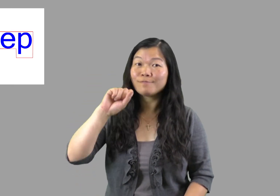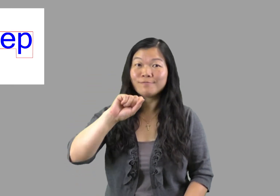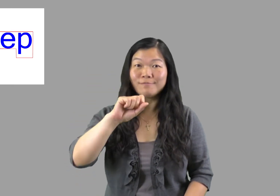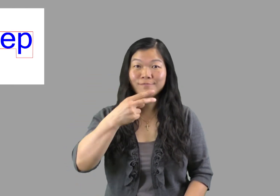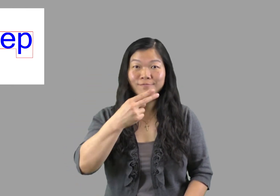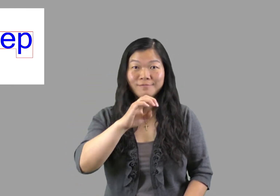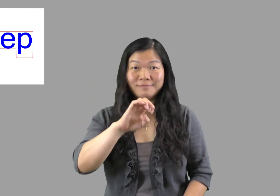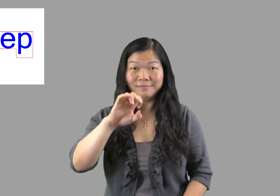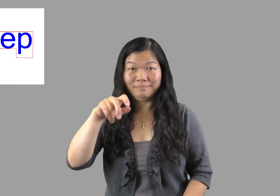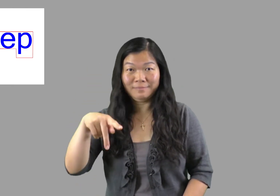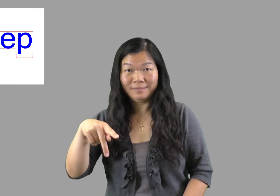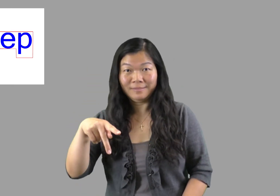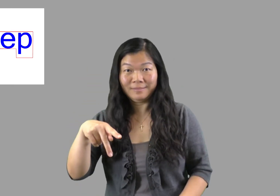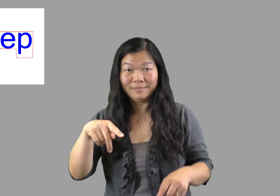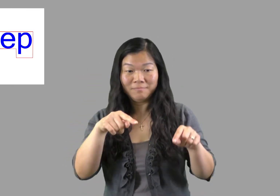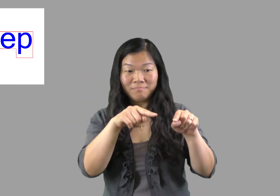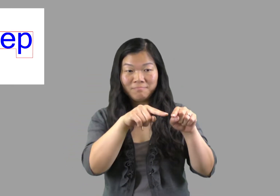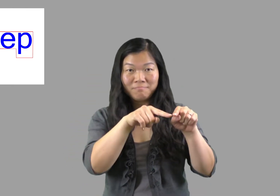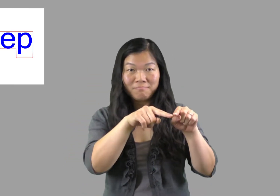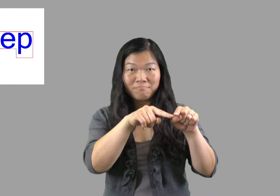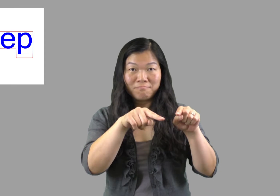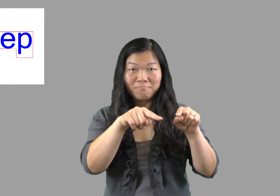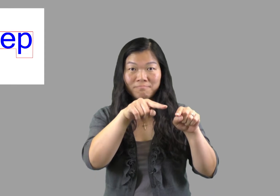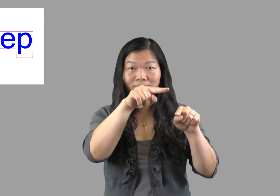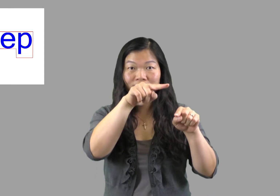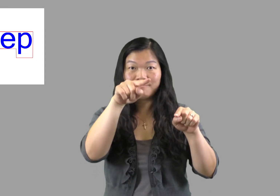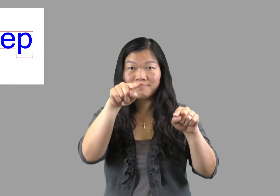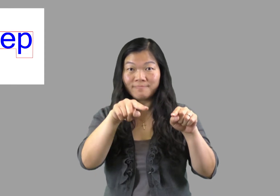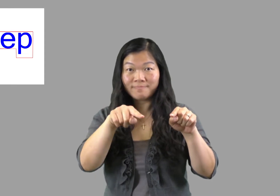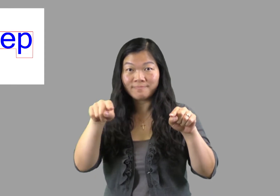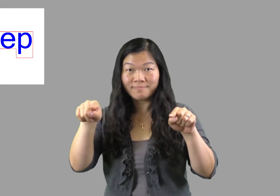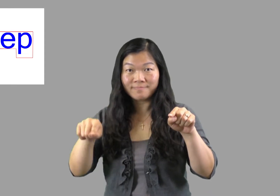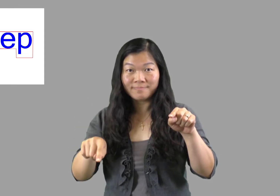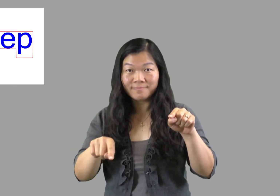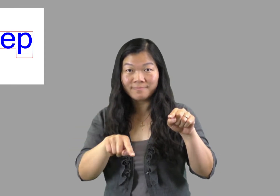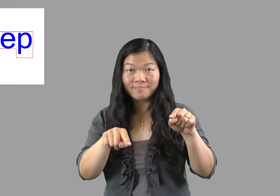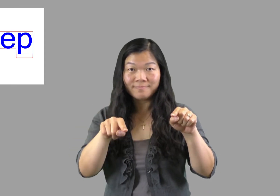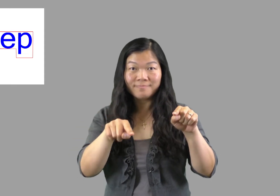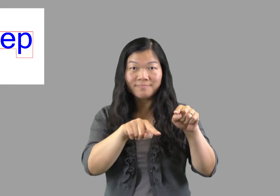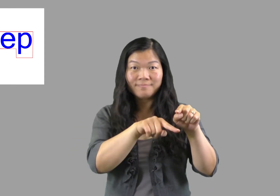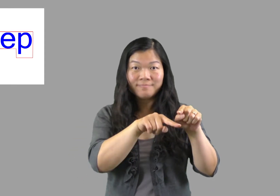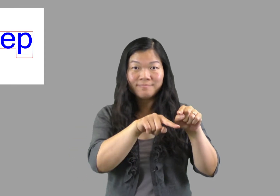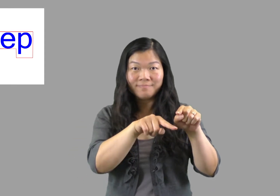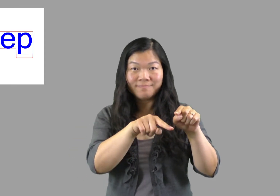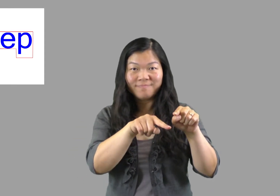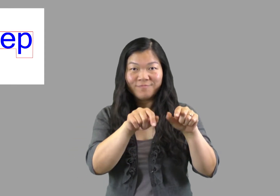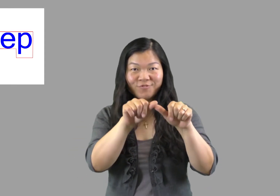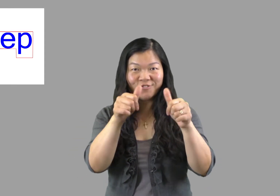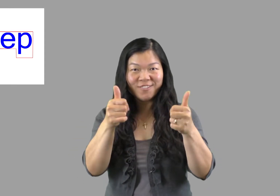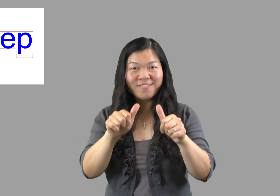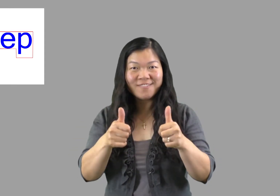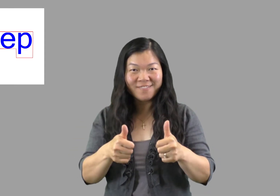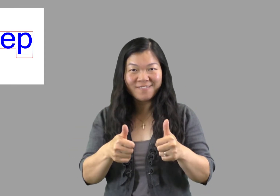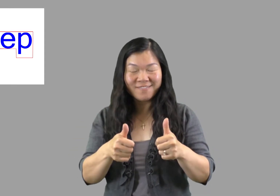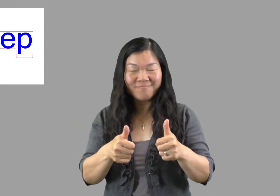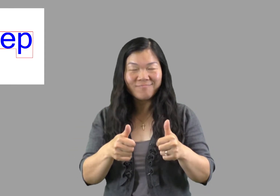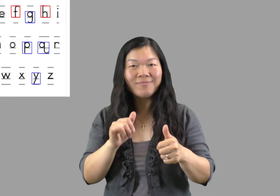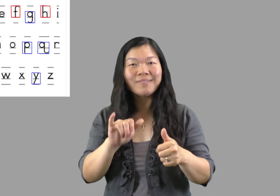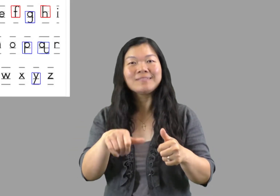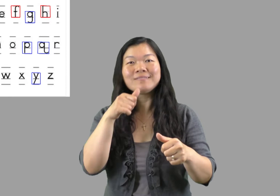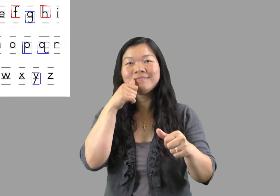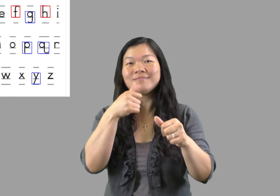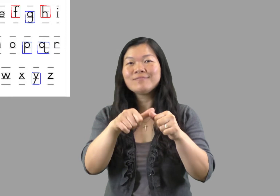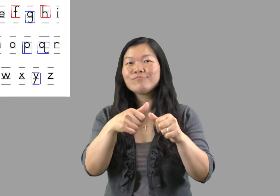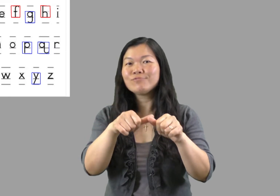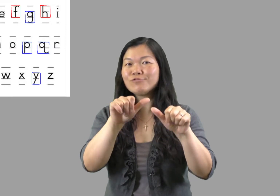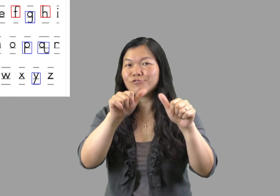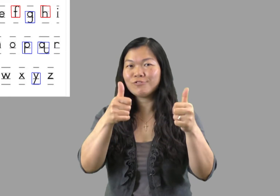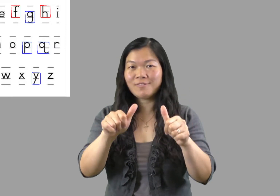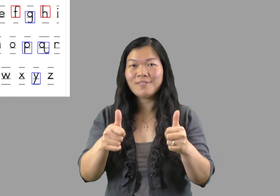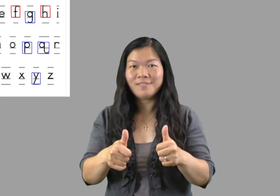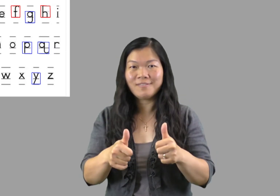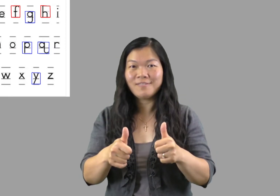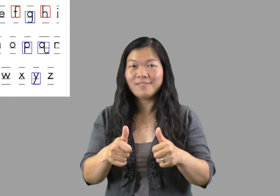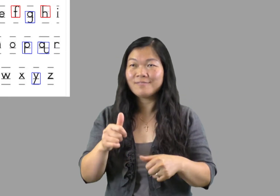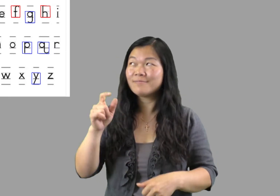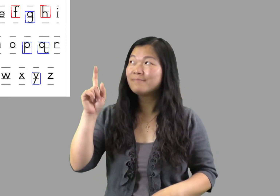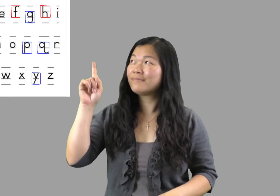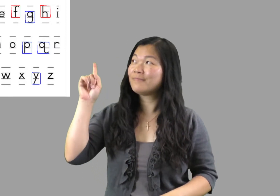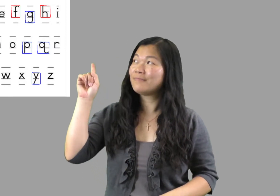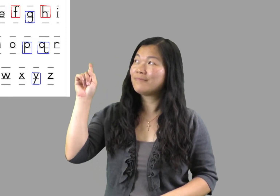The word ‘sheep’ has a shape that is formed by the shape of each letter.